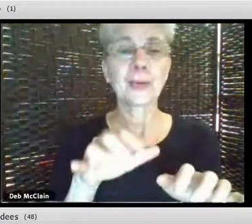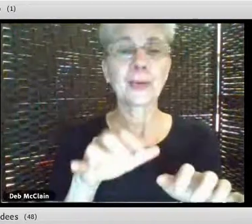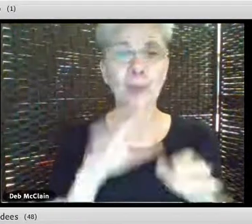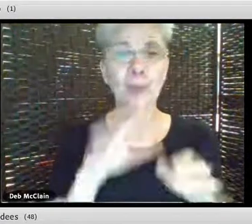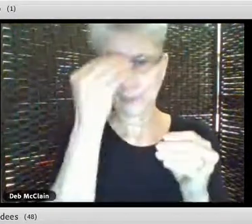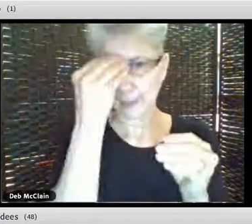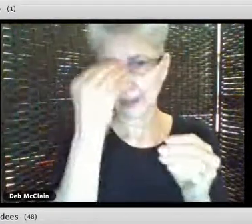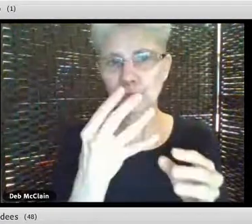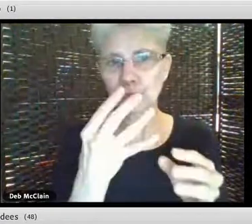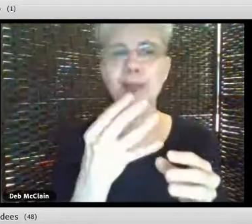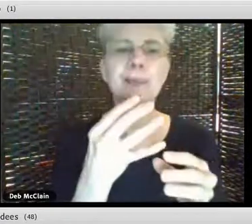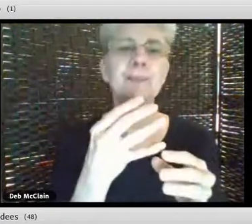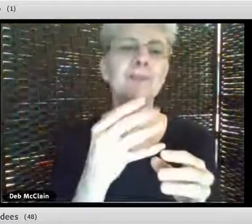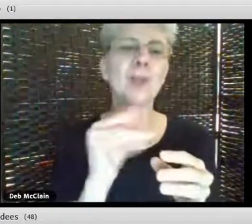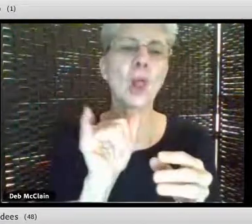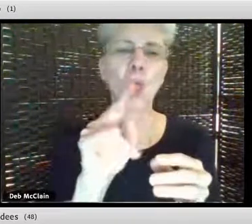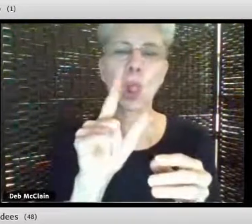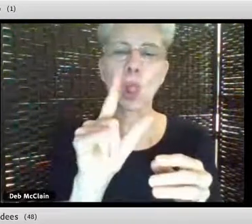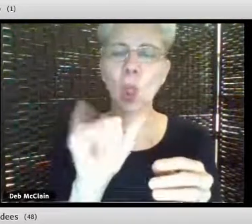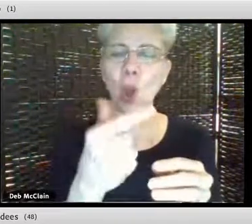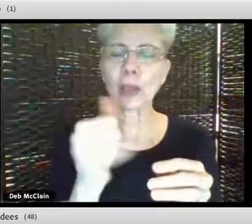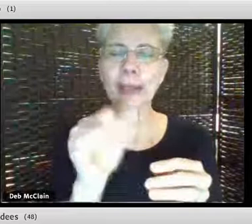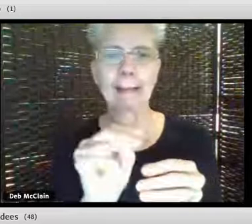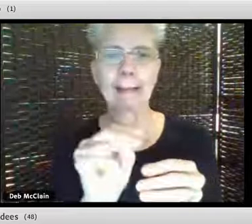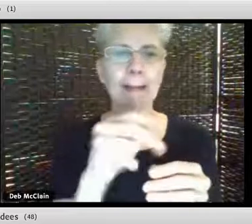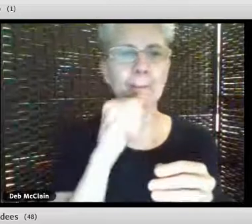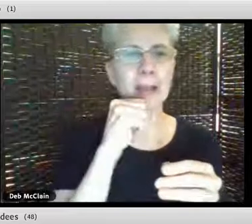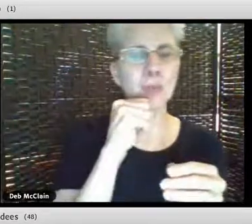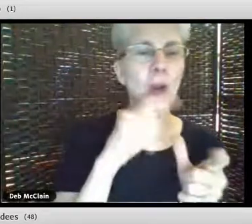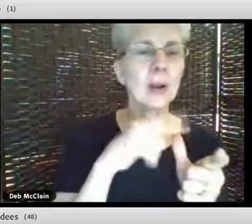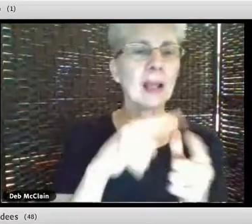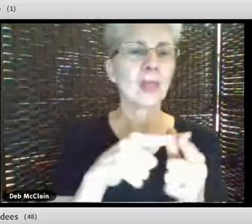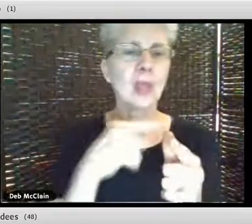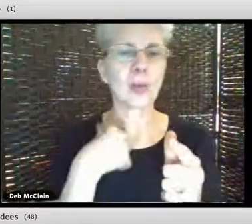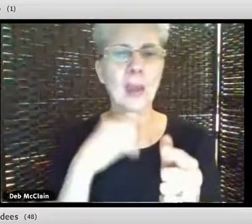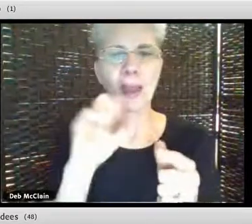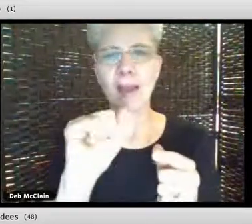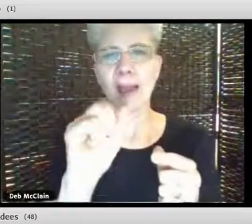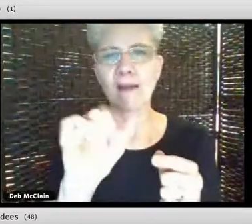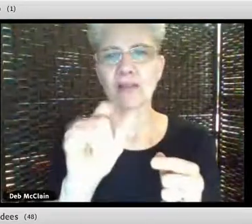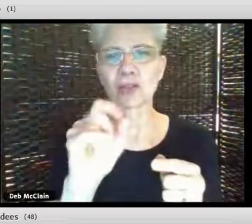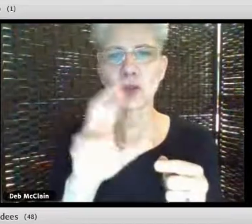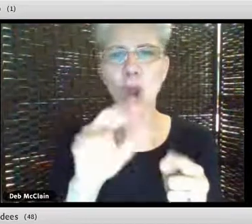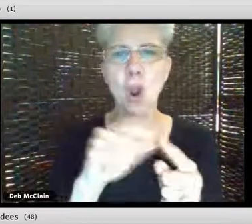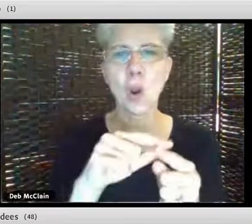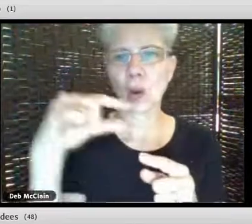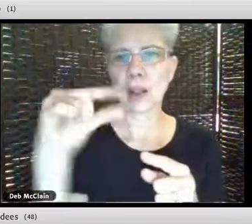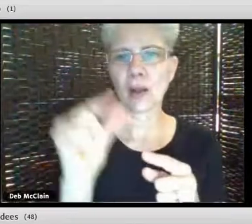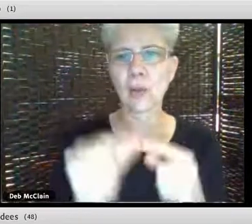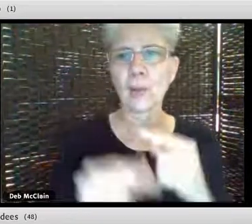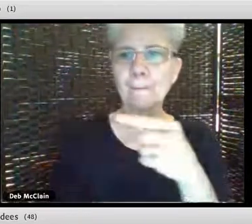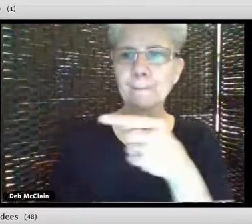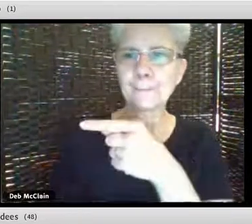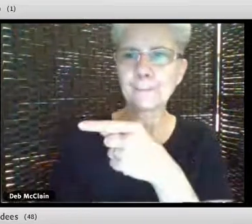just enter your login and password, and then the way you can tell that you're logged in is usually you have a little avatar or you have a little letter up here.